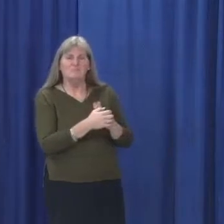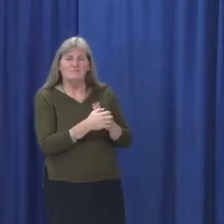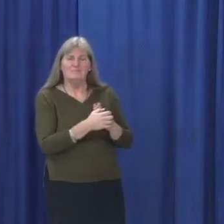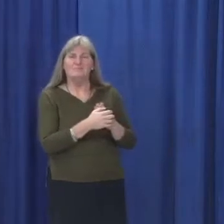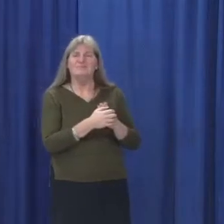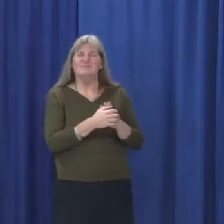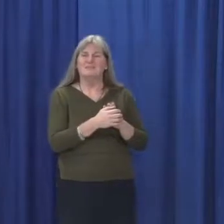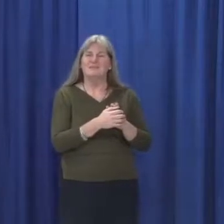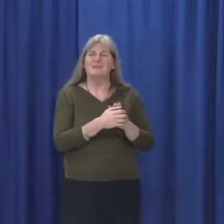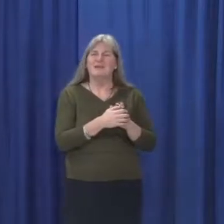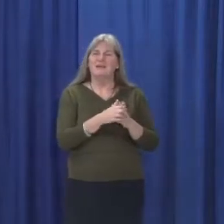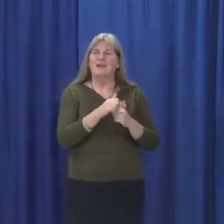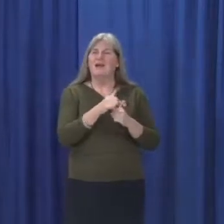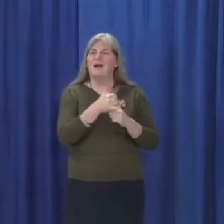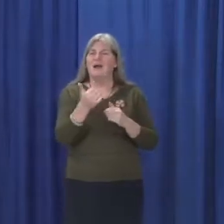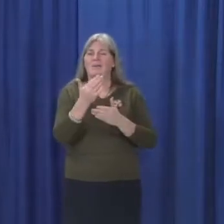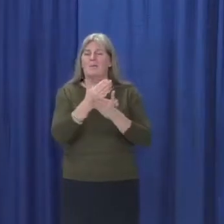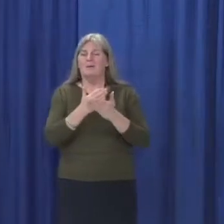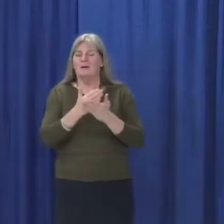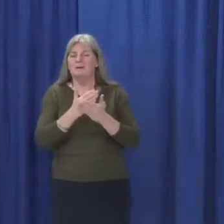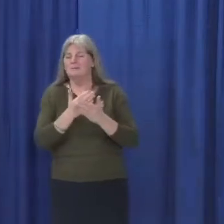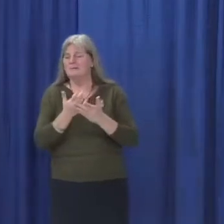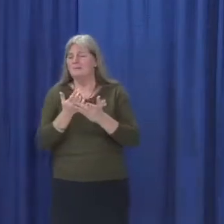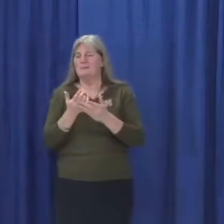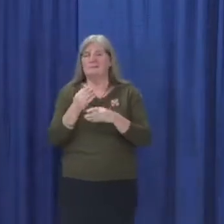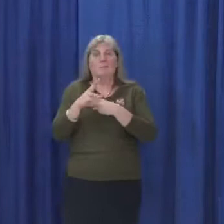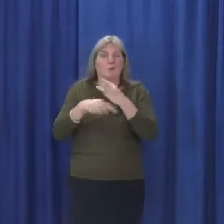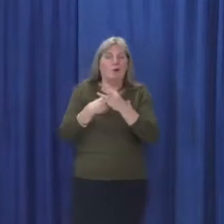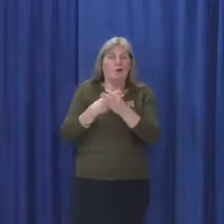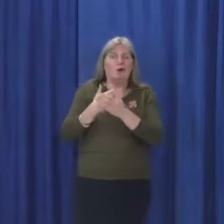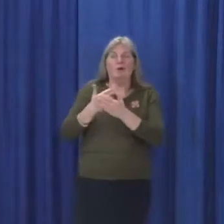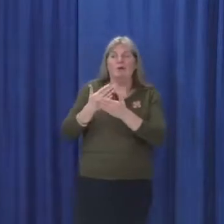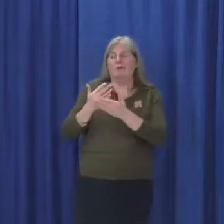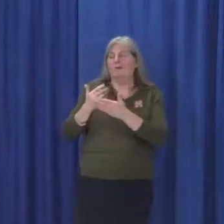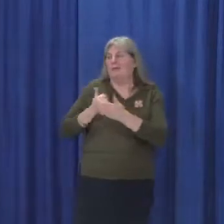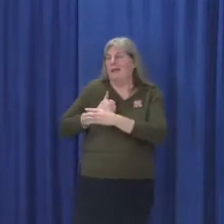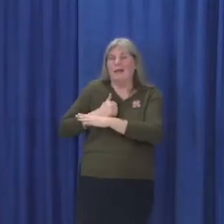There is a lot of different ways other jurisdictions have decided